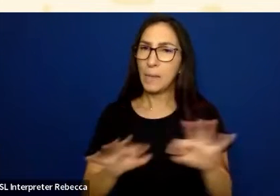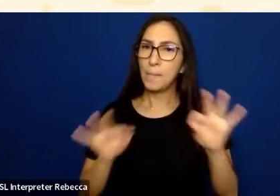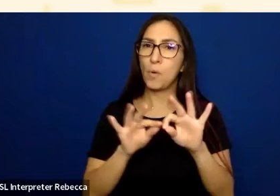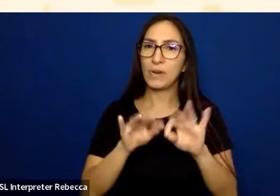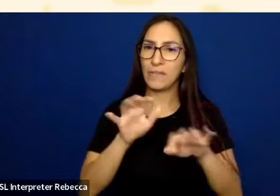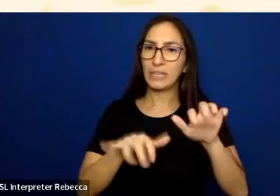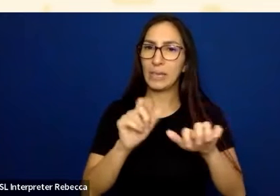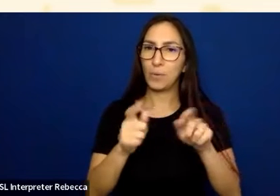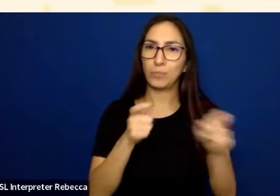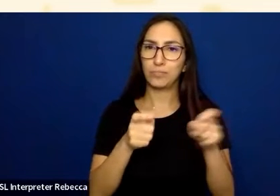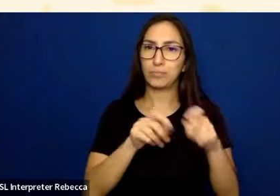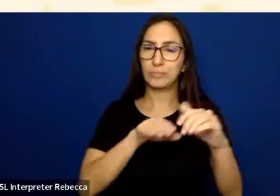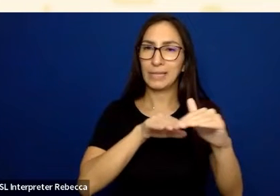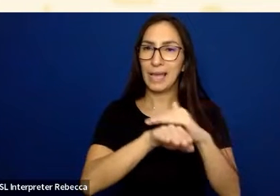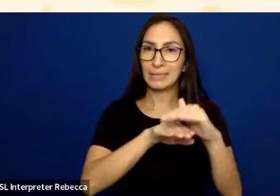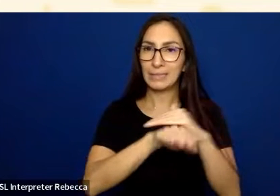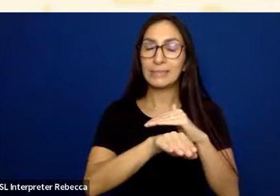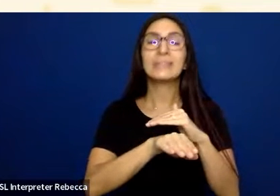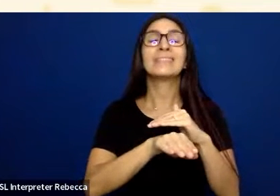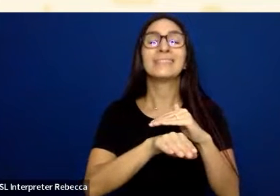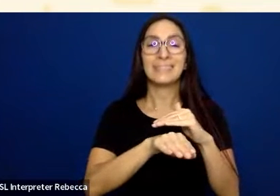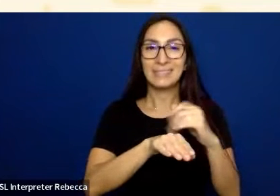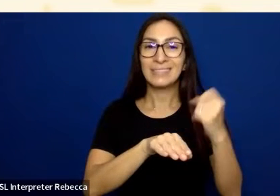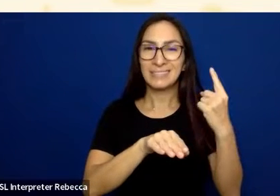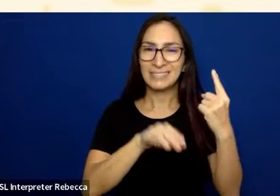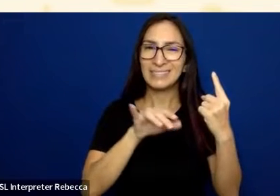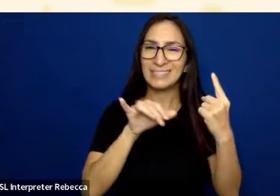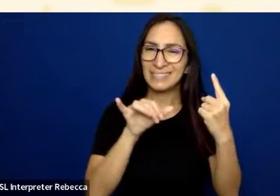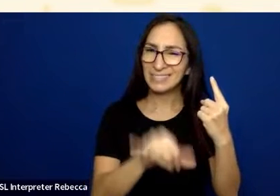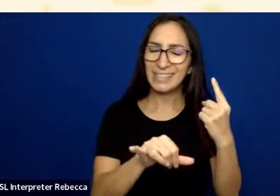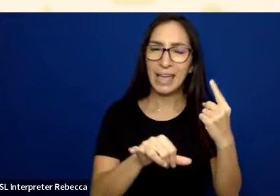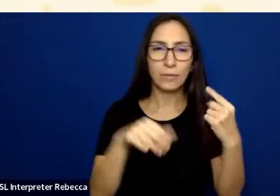Keyboard accessibility is important due to different reasons.